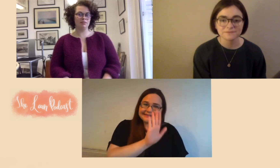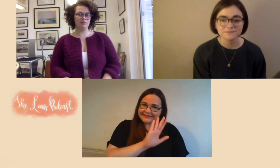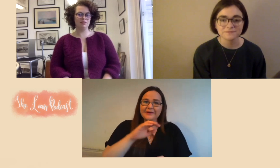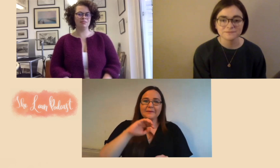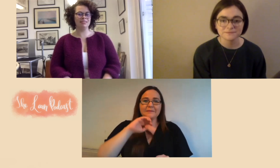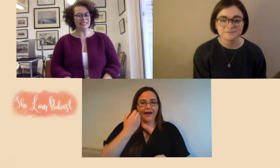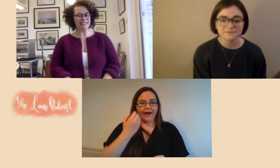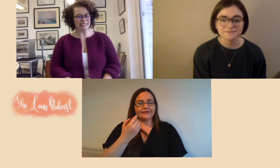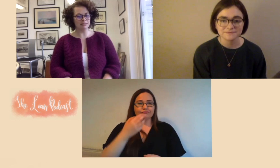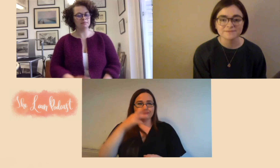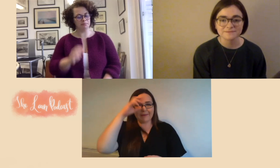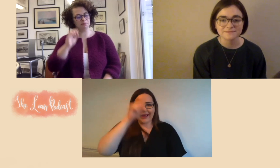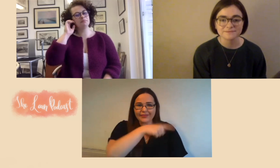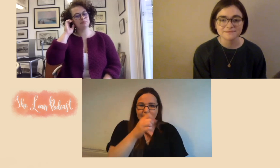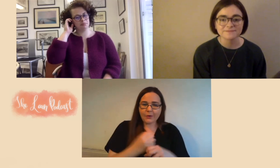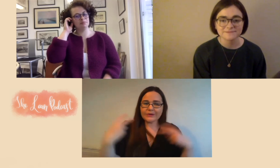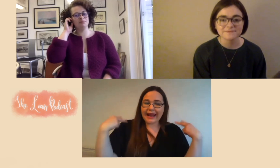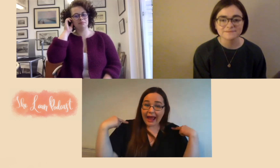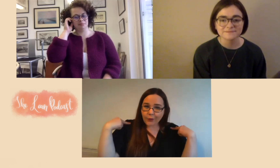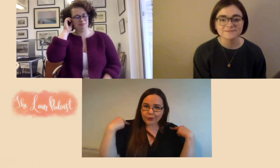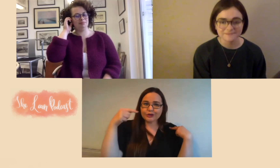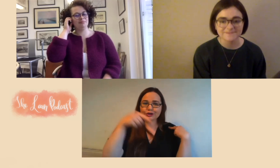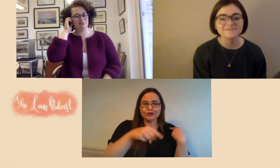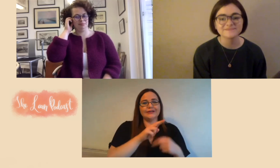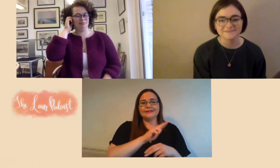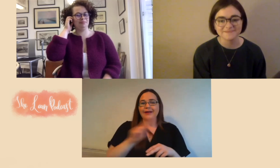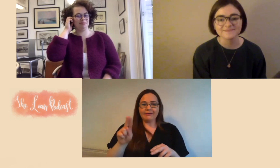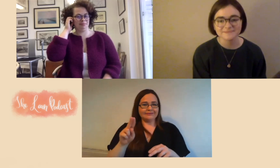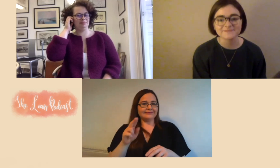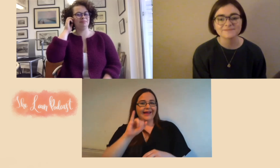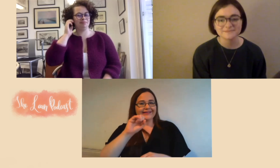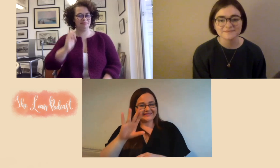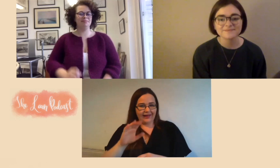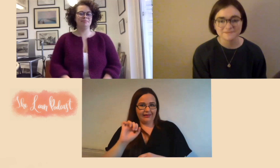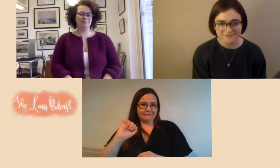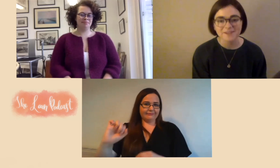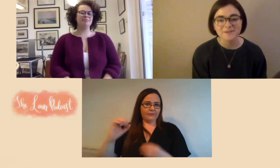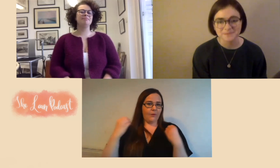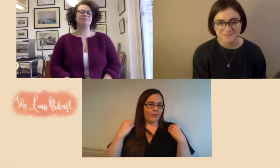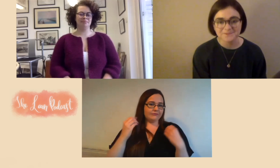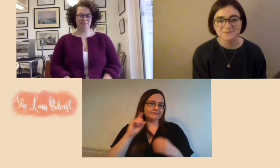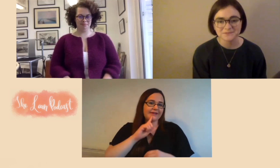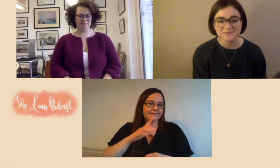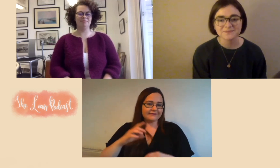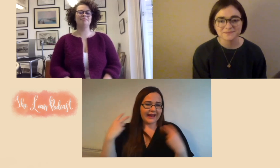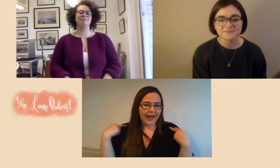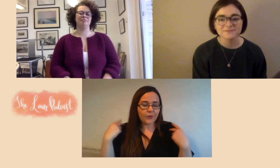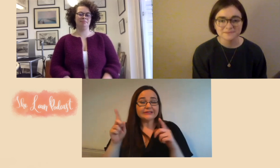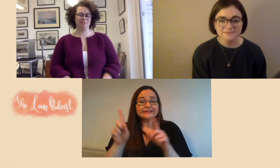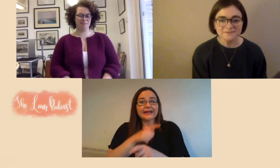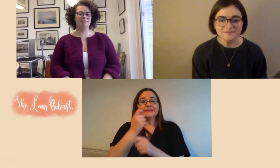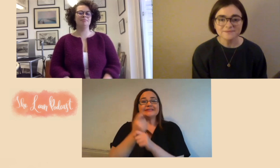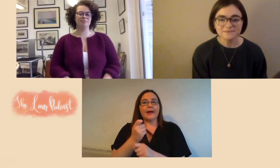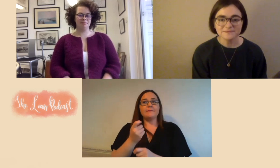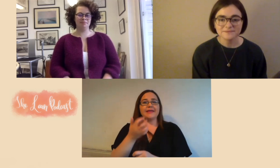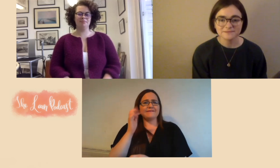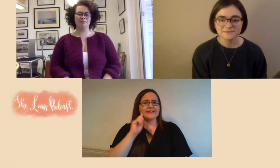And I kind of have to remind them, that no, it's actually language accessibility is what we need. We need ISL, Irish Sign Language.